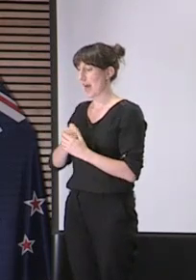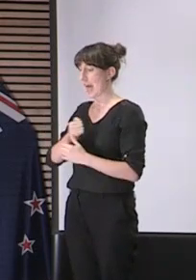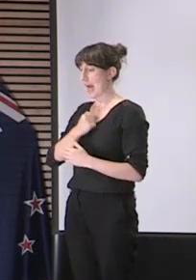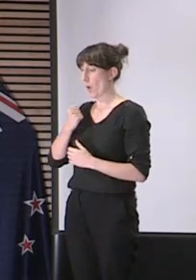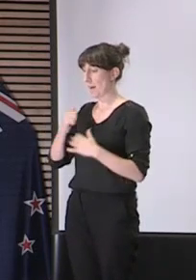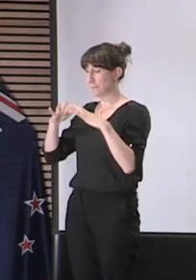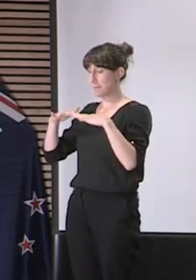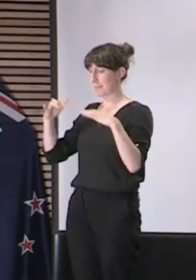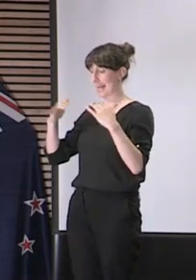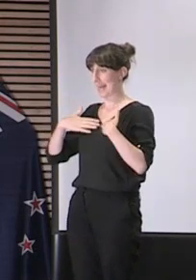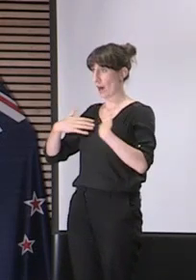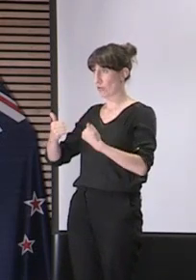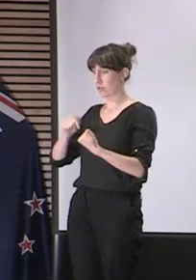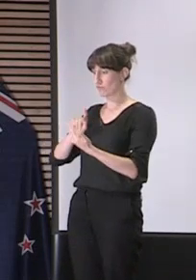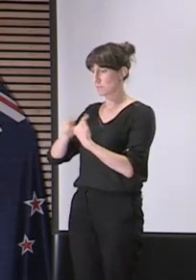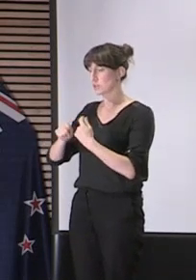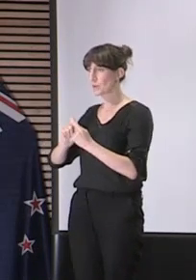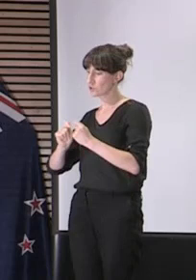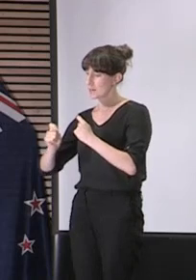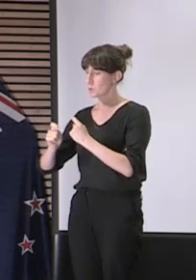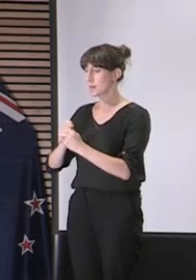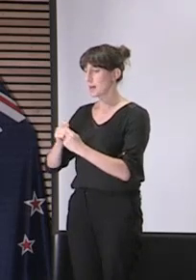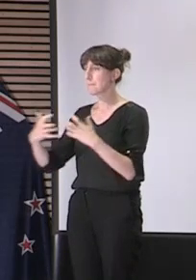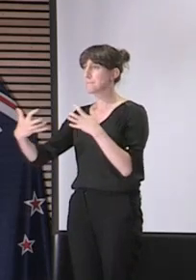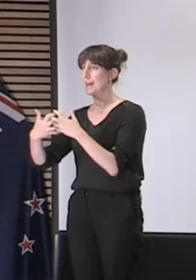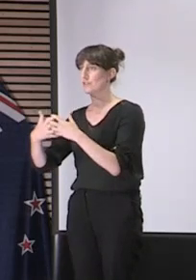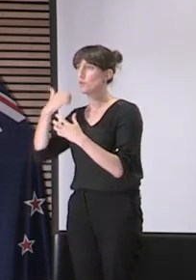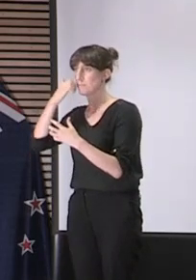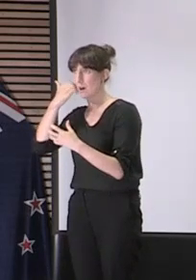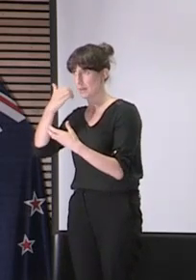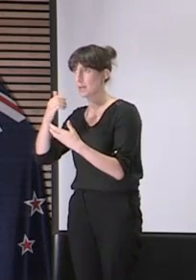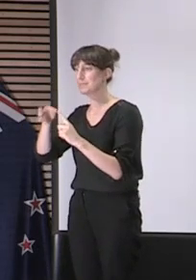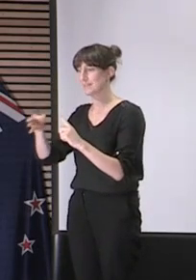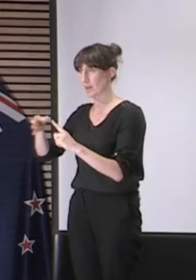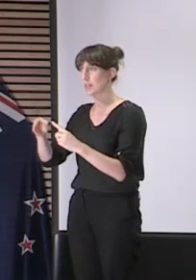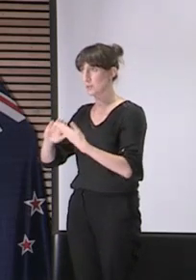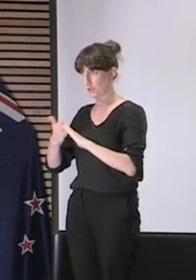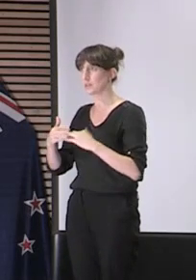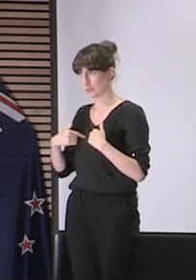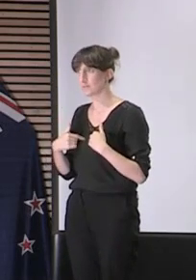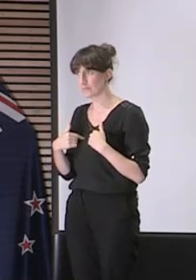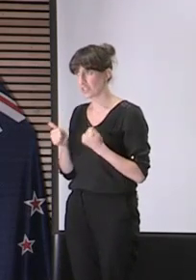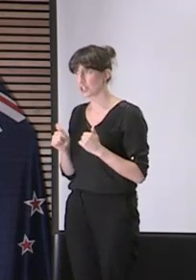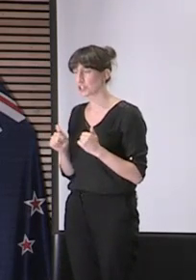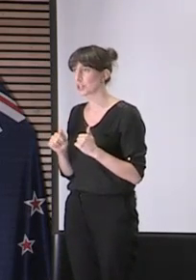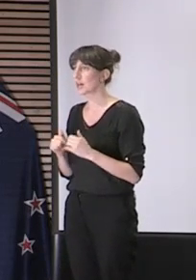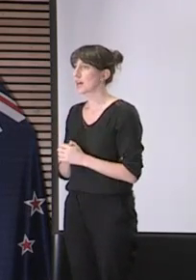Otherwise to answer your question I would say we have been particularly mindful of tailors our public health